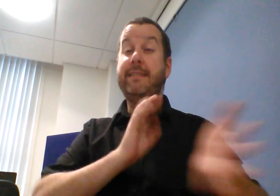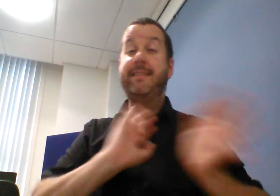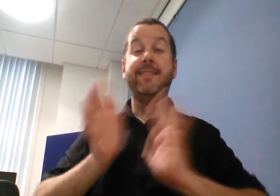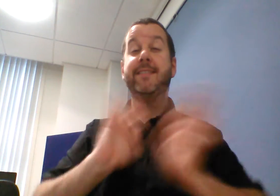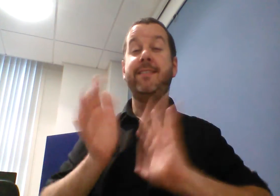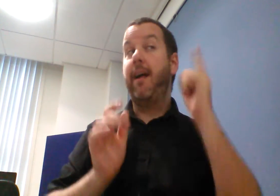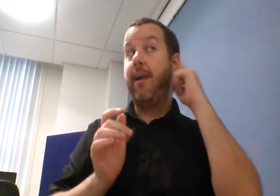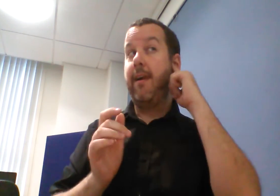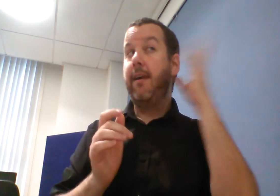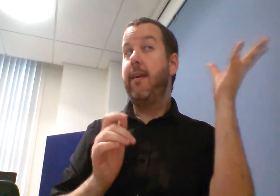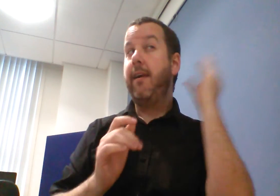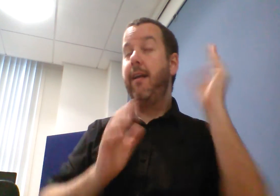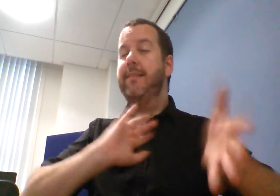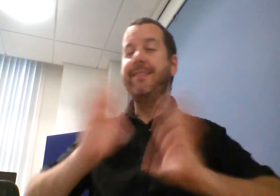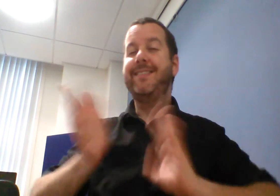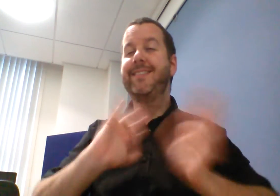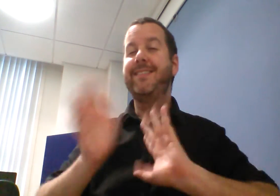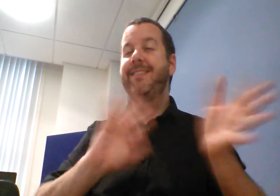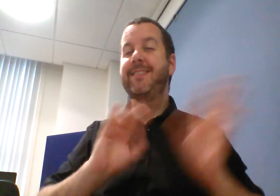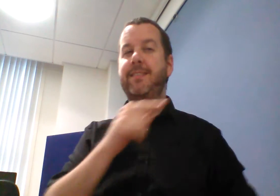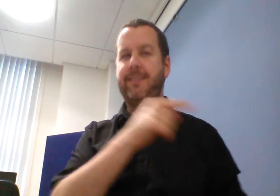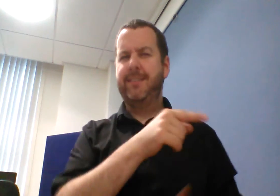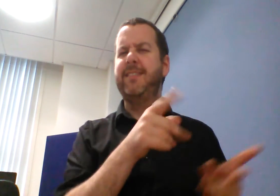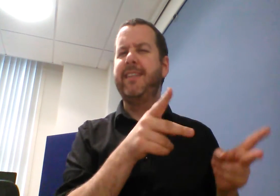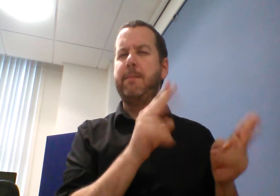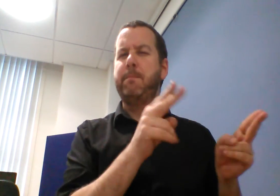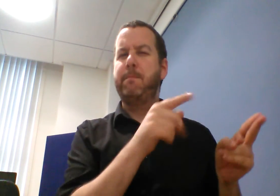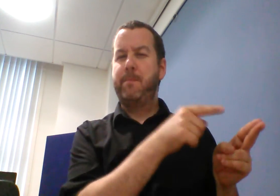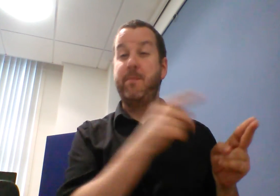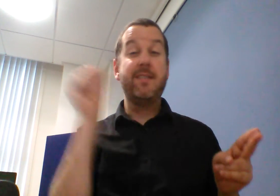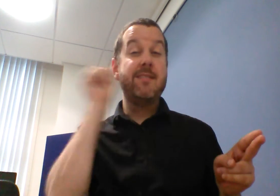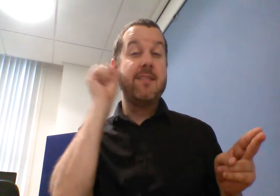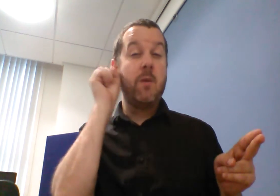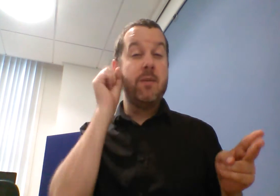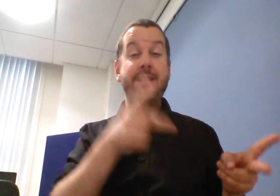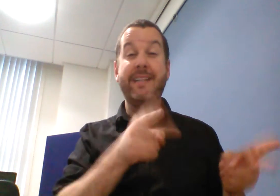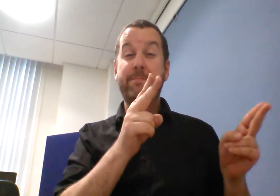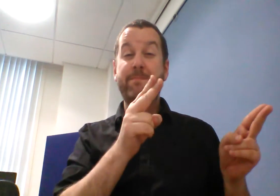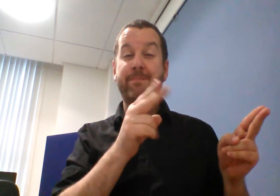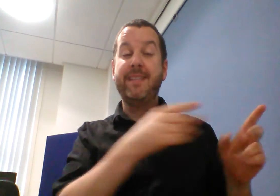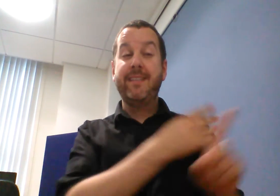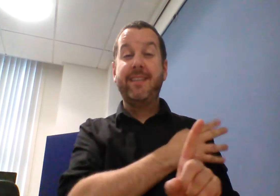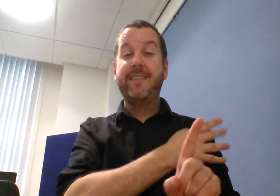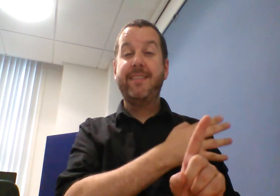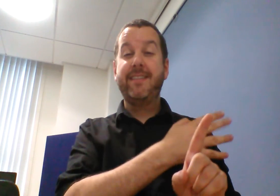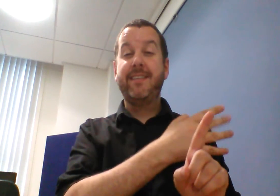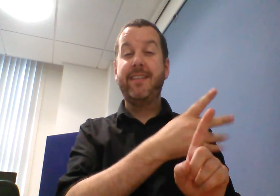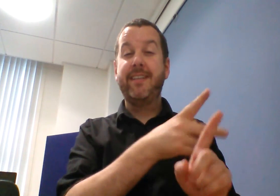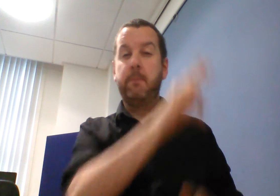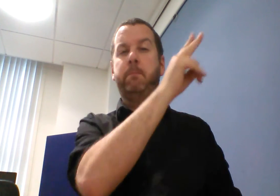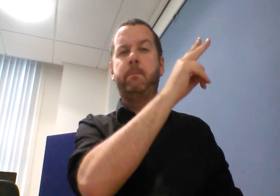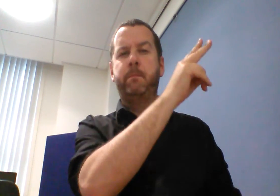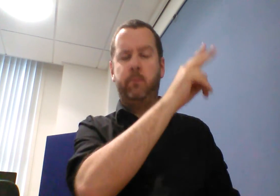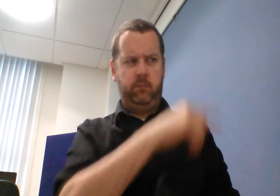One issue was that sometimes as I was going through the clips, the audio would cut out towards the end.